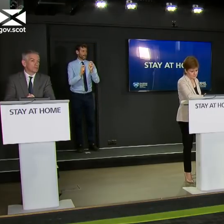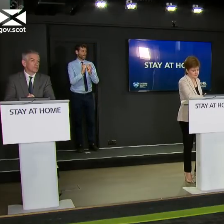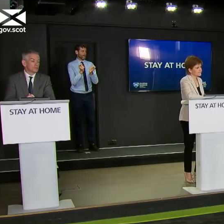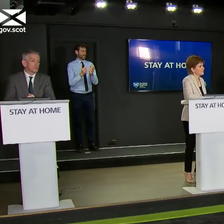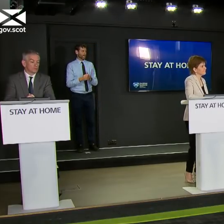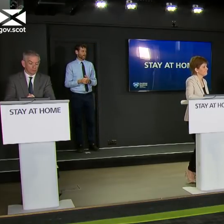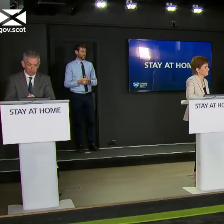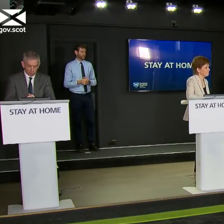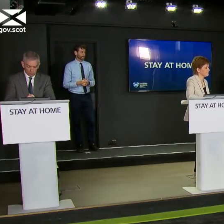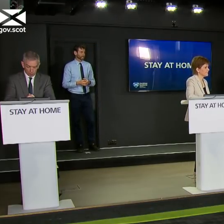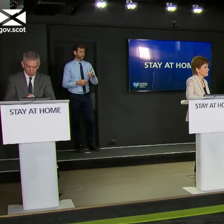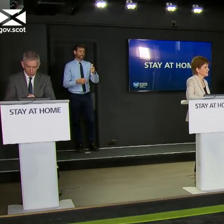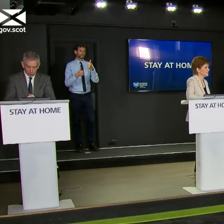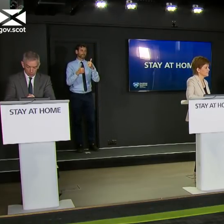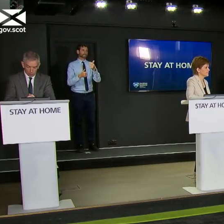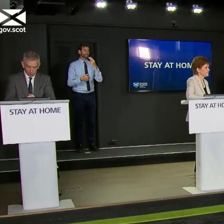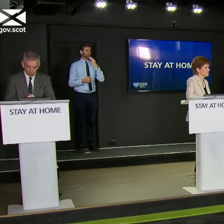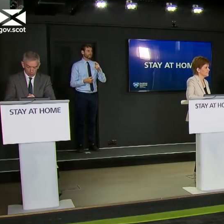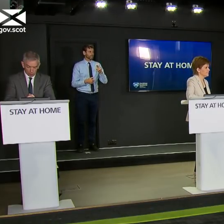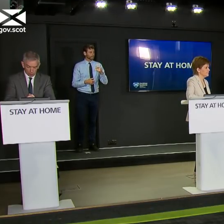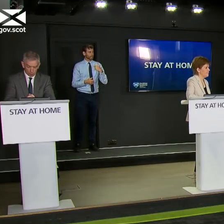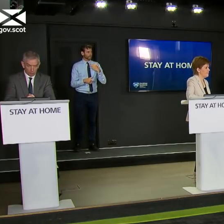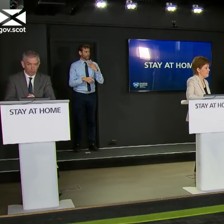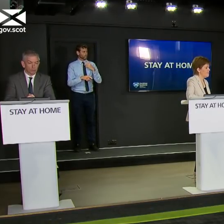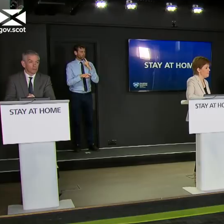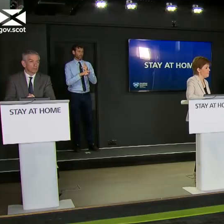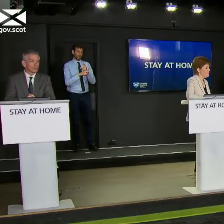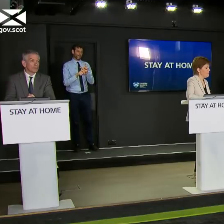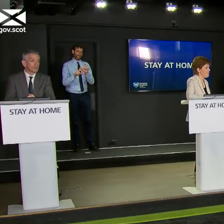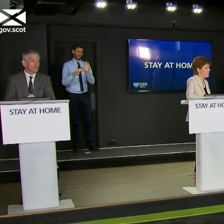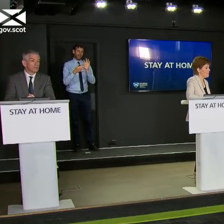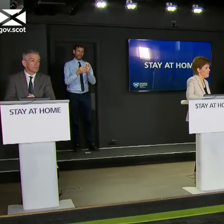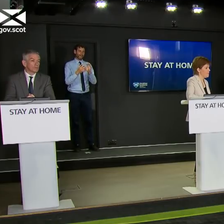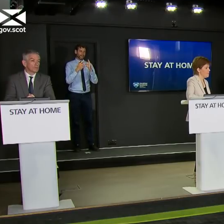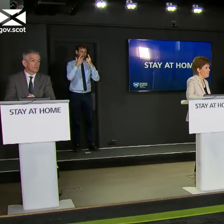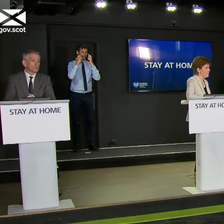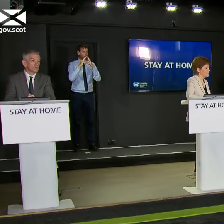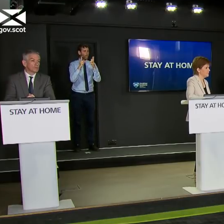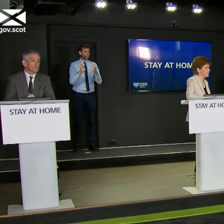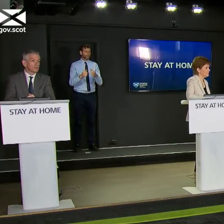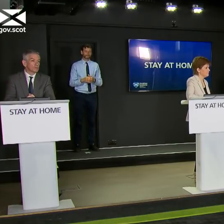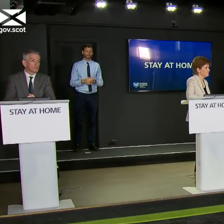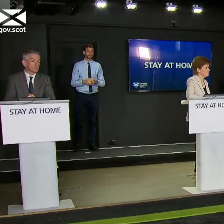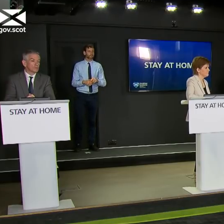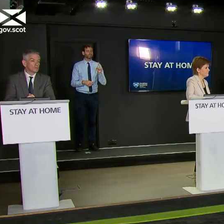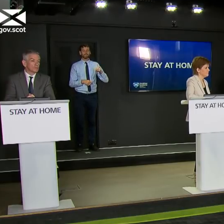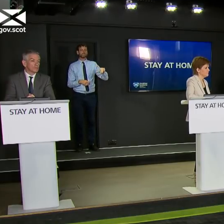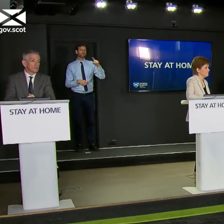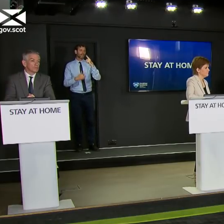Good Afternoon. To continue on the same issue. Some in the care home sector are petrified